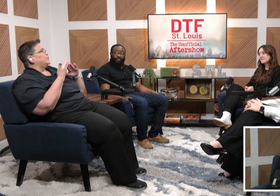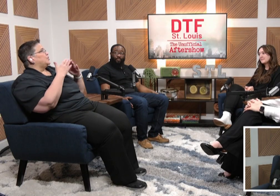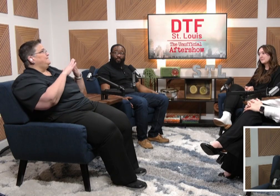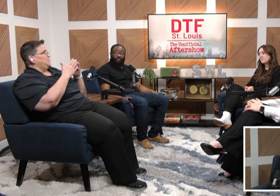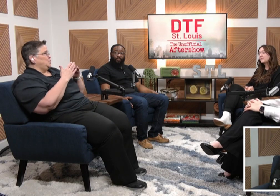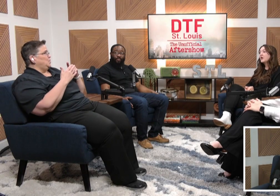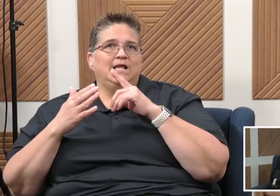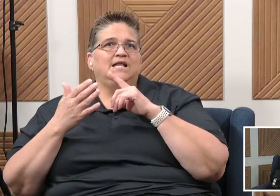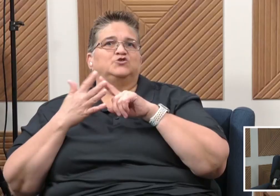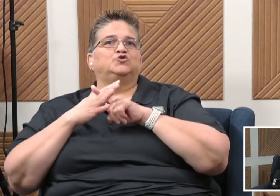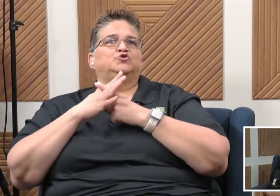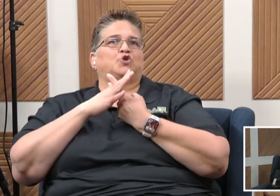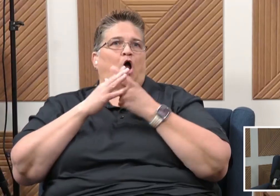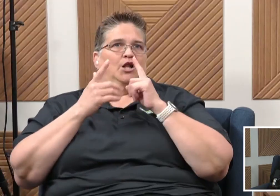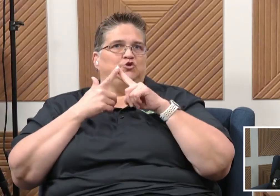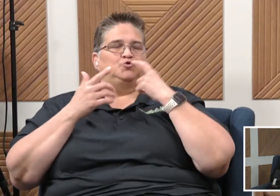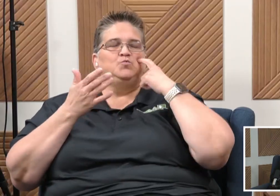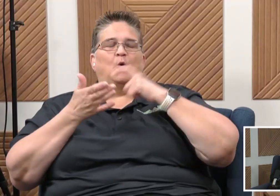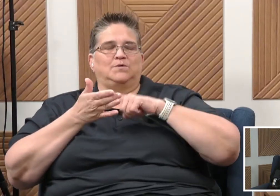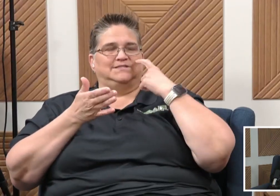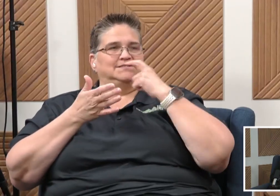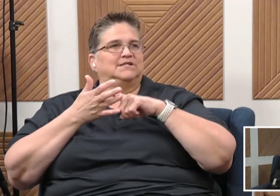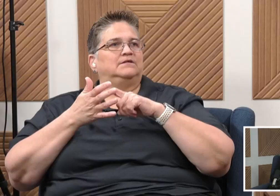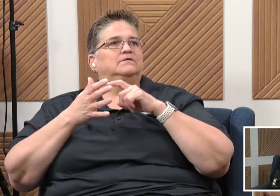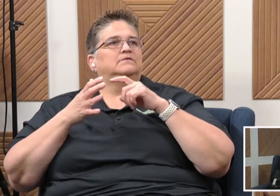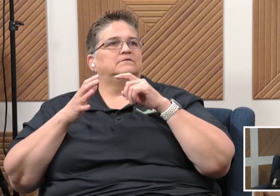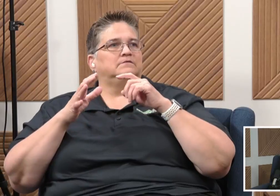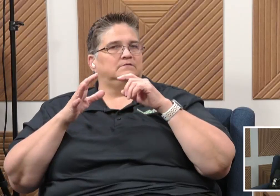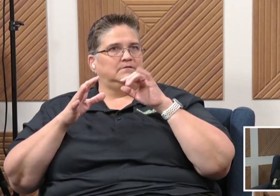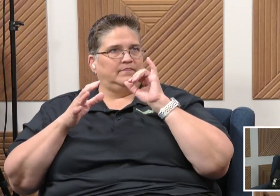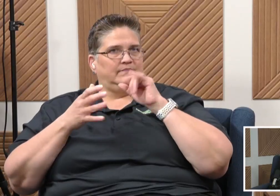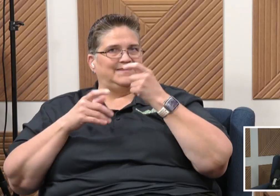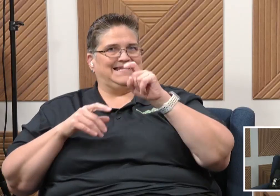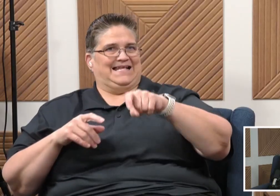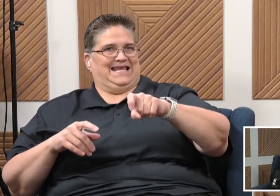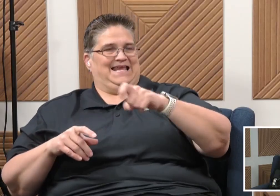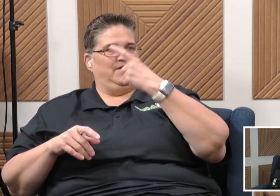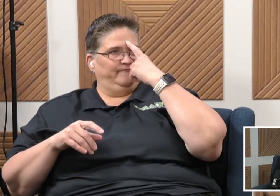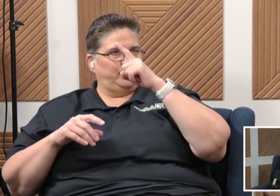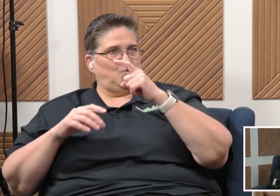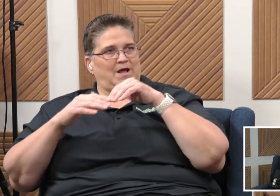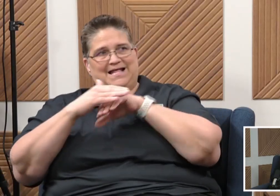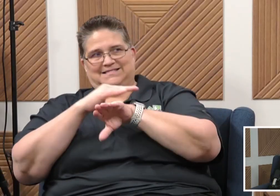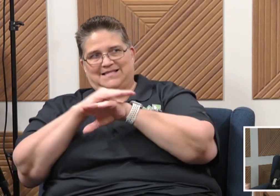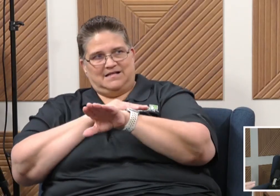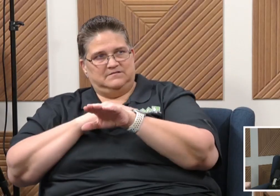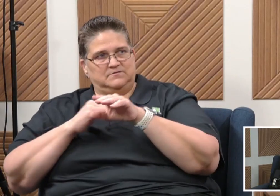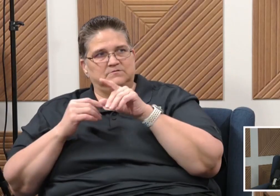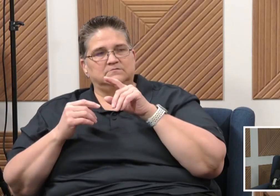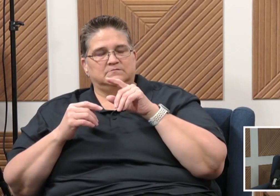Yes, the community is starting to recognize the need for accessibility.